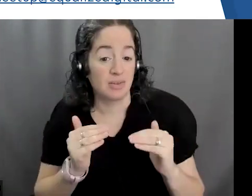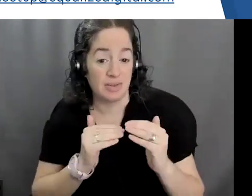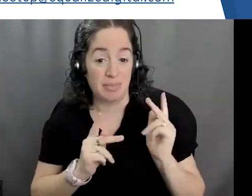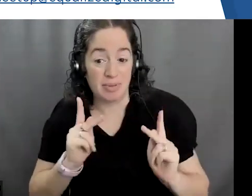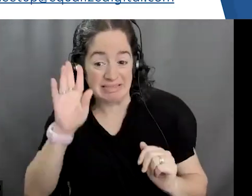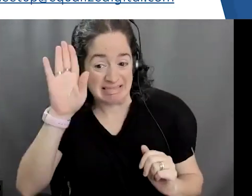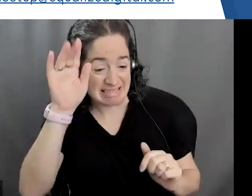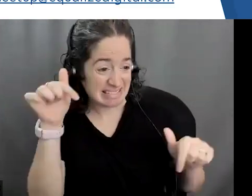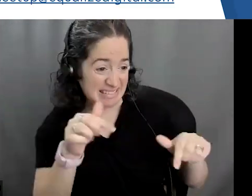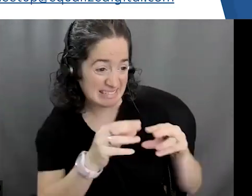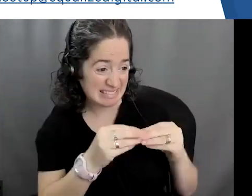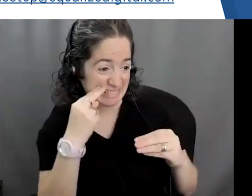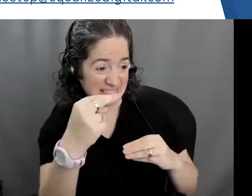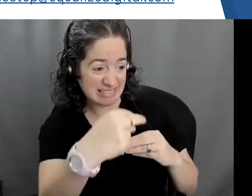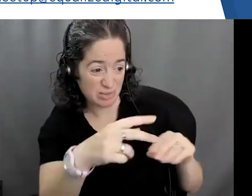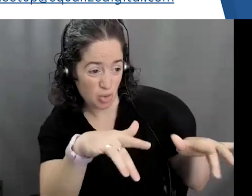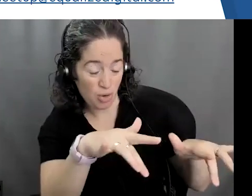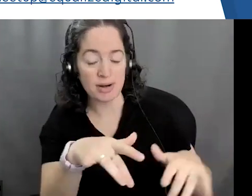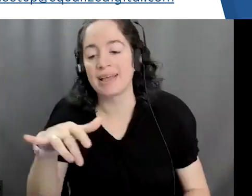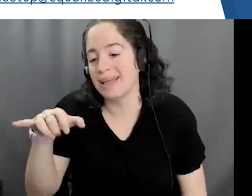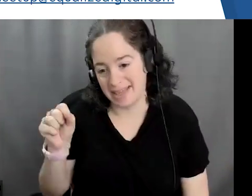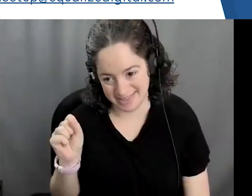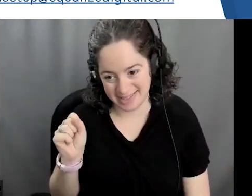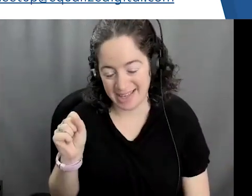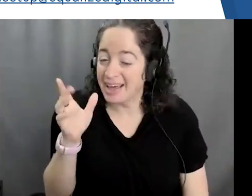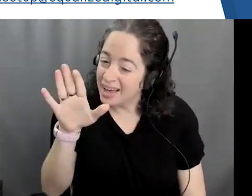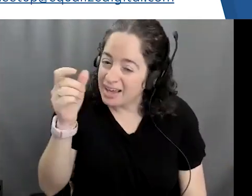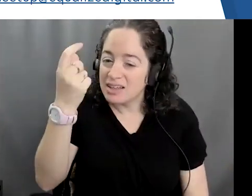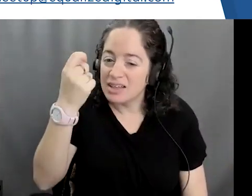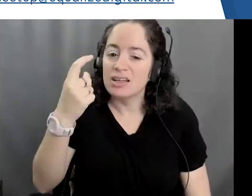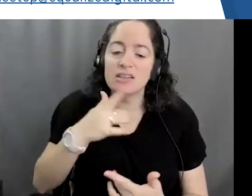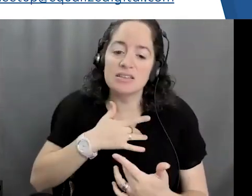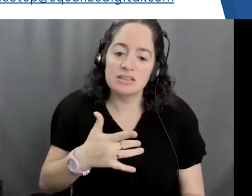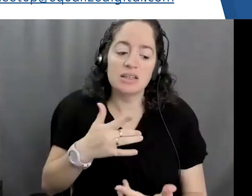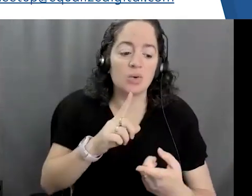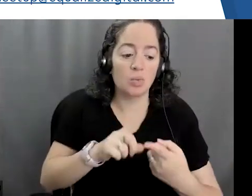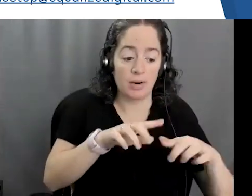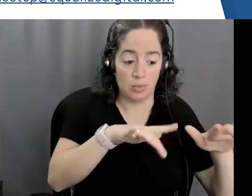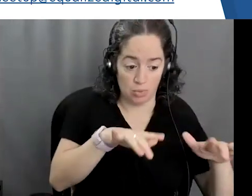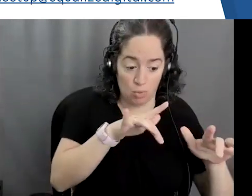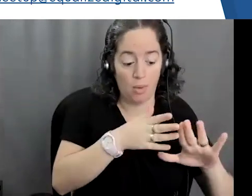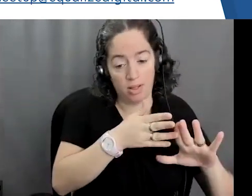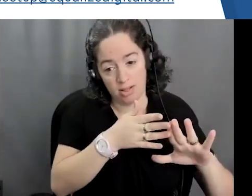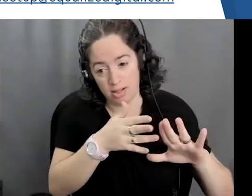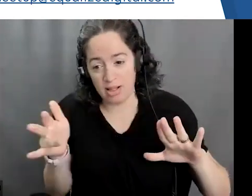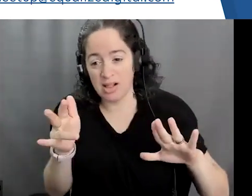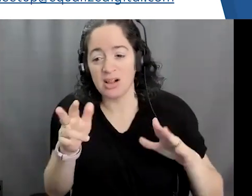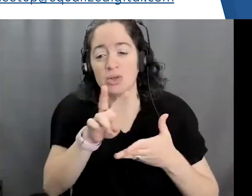The answer is yes, it is being recorded. It takes us about two weeks to get corrected captions and a full transcript,